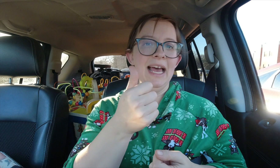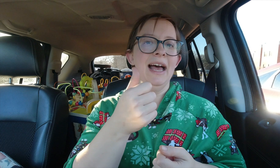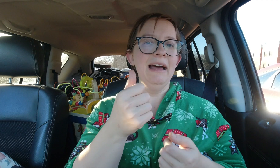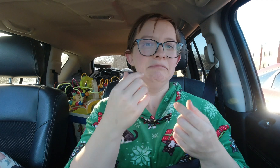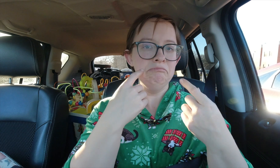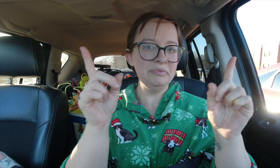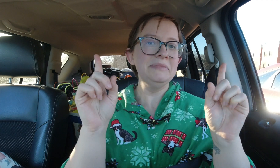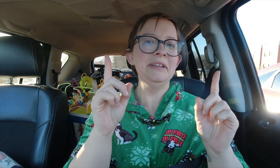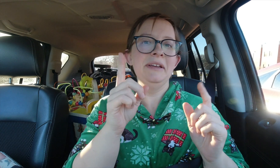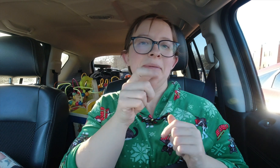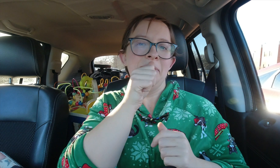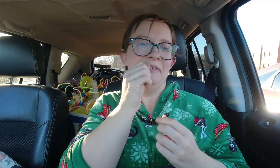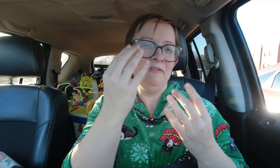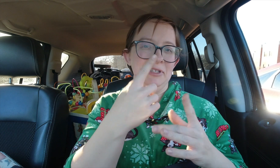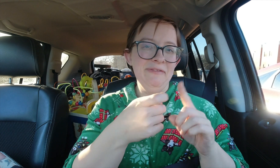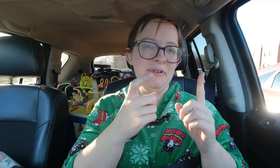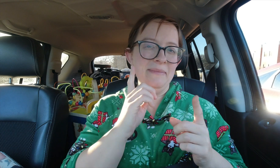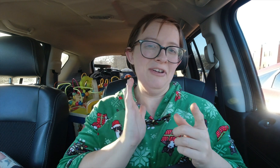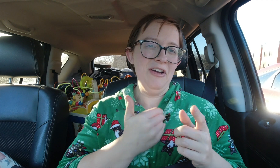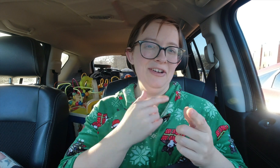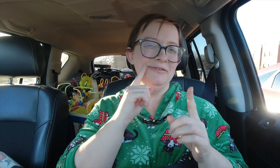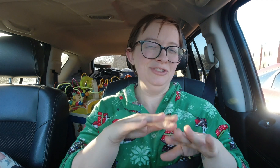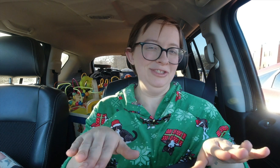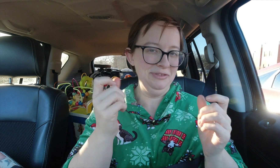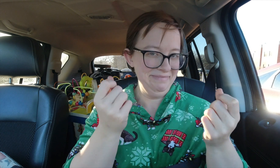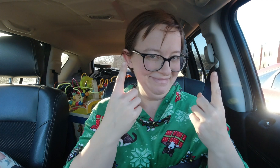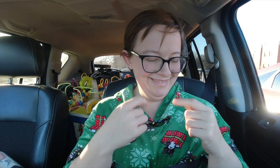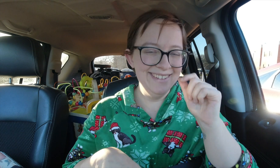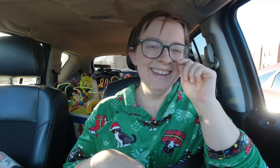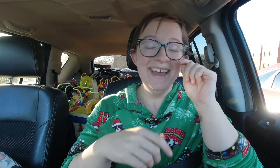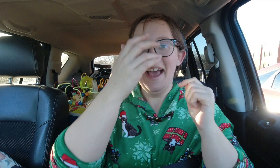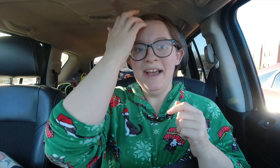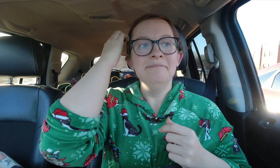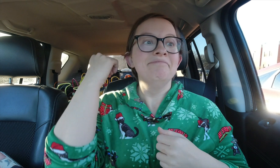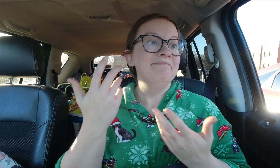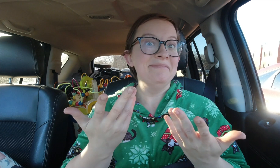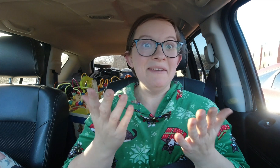it's not announcing private things for our children if you get me.